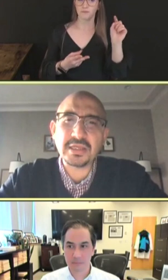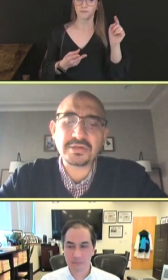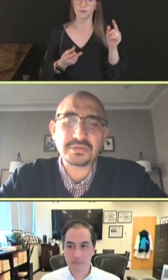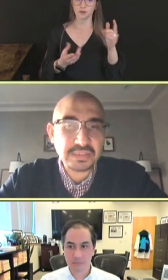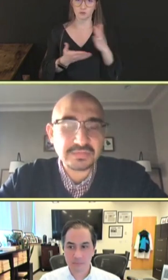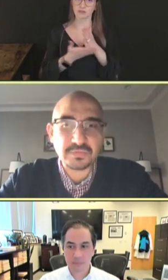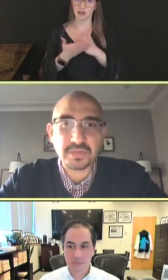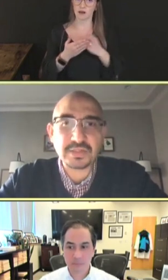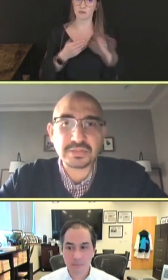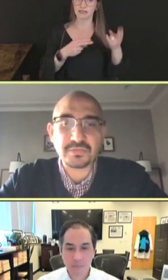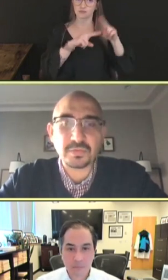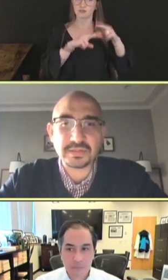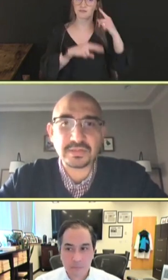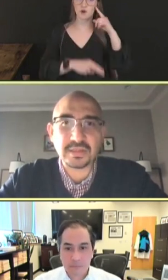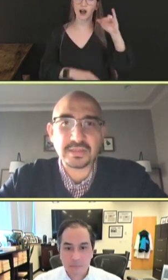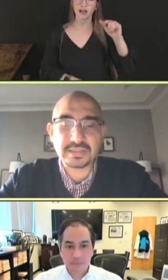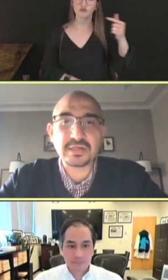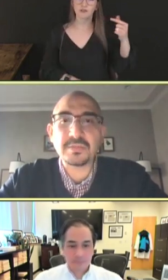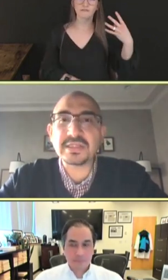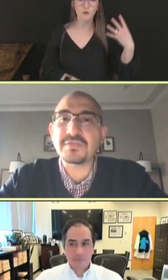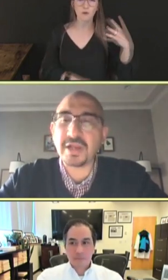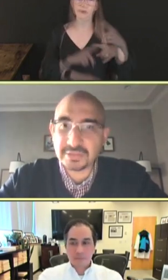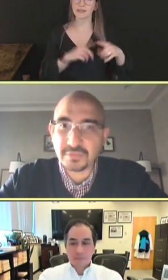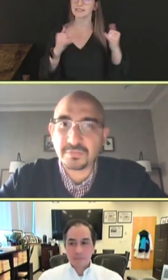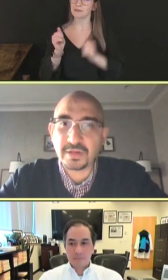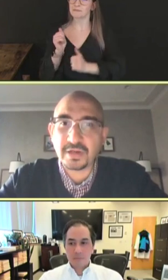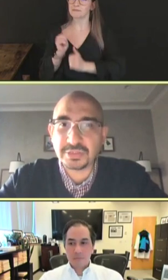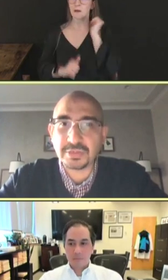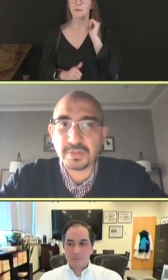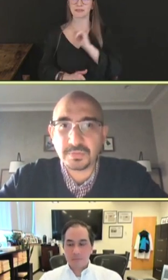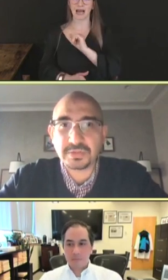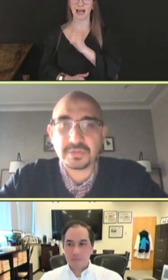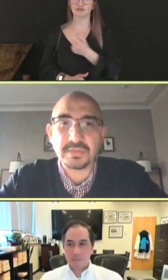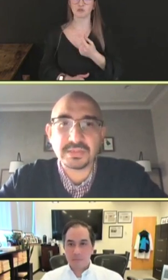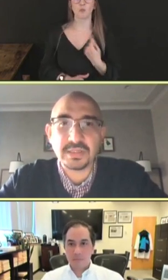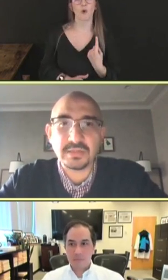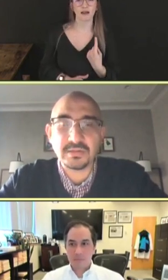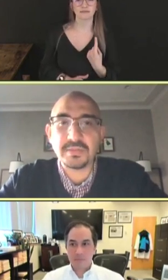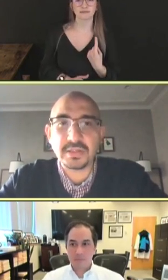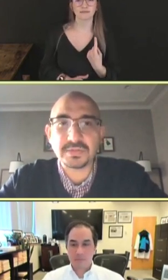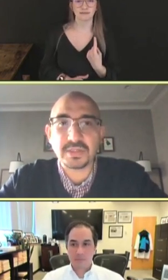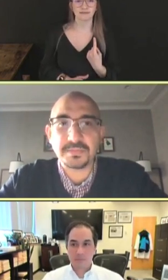increase for IGG4, but it still remains a fraction of the IGG1, which remains the main isotype.